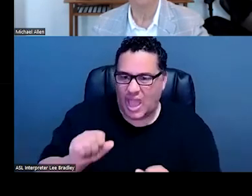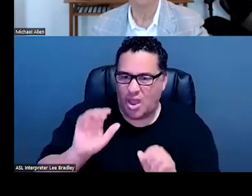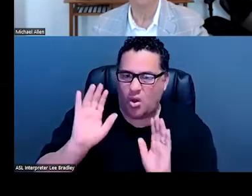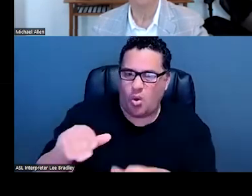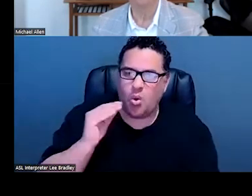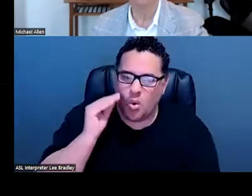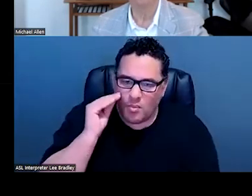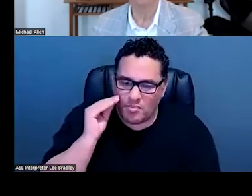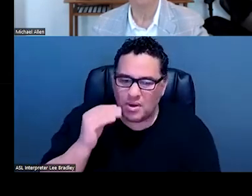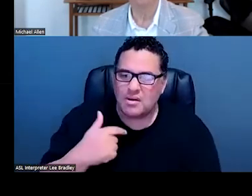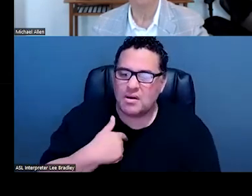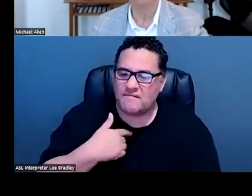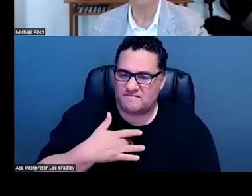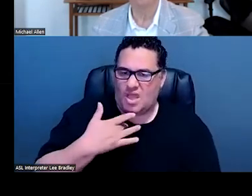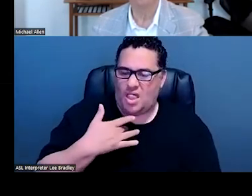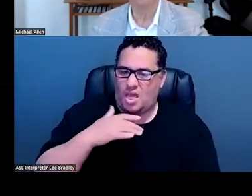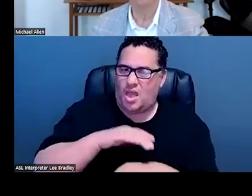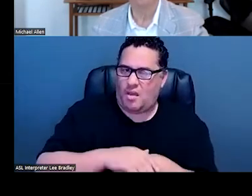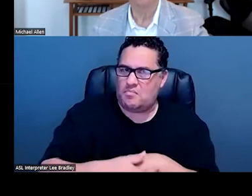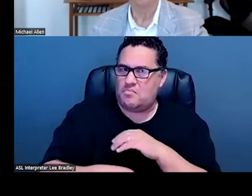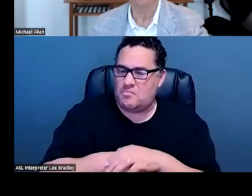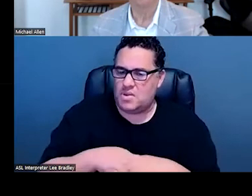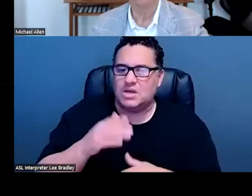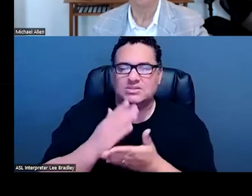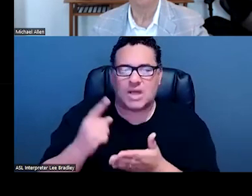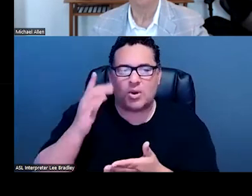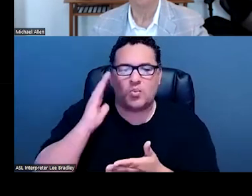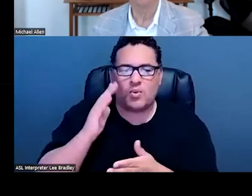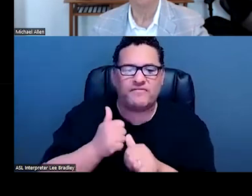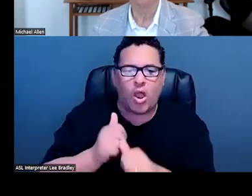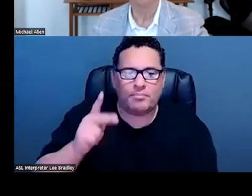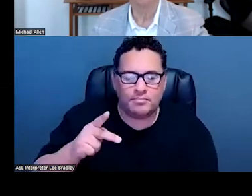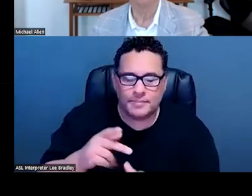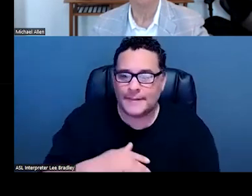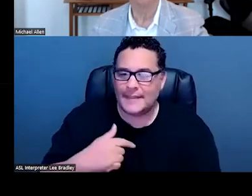OF COMFORT THERE. THAT SOMEBODY IS GOING TO FOLLOW THEM. I DON'T HAVE THAT LEVEL OF COMFORT, COMFORT,